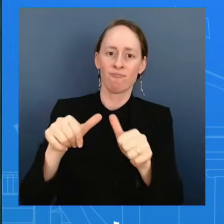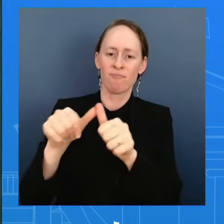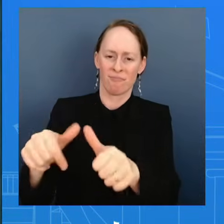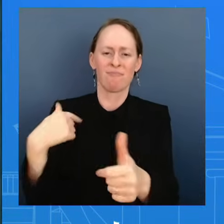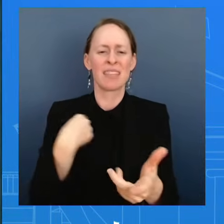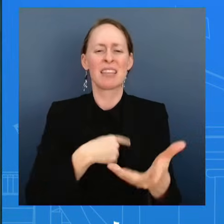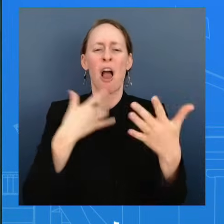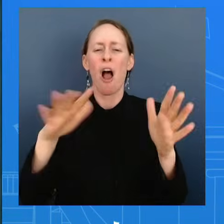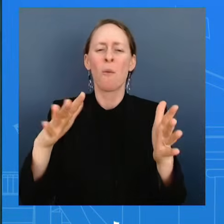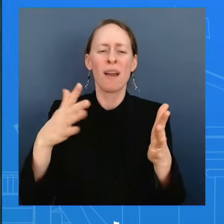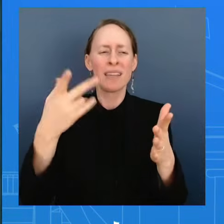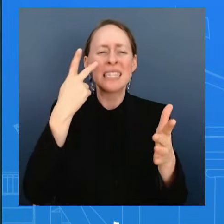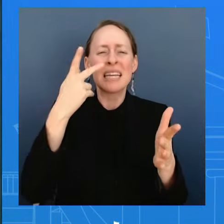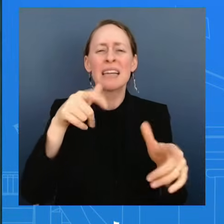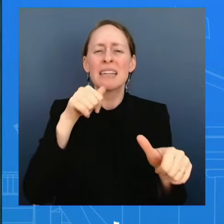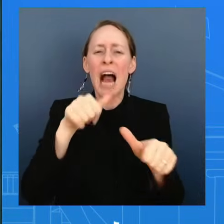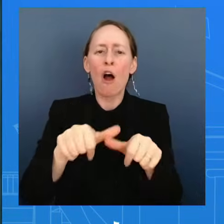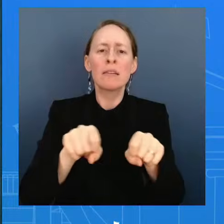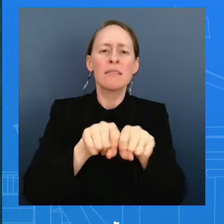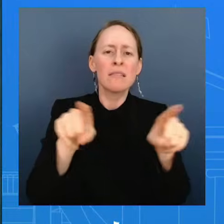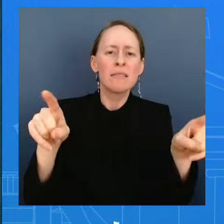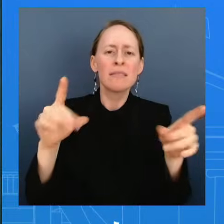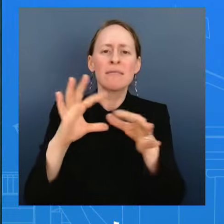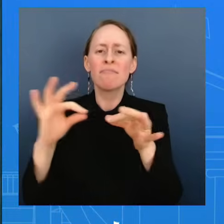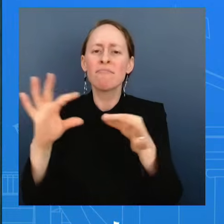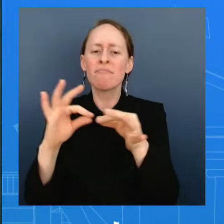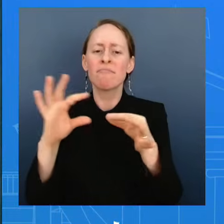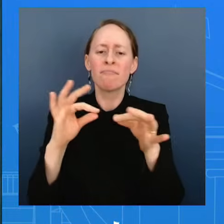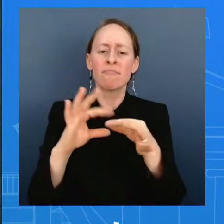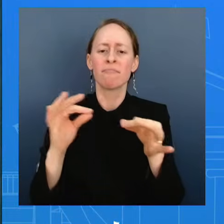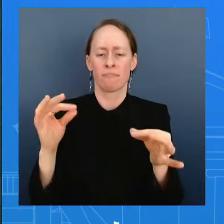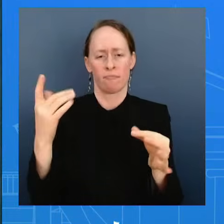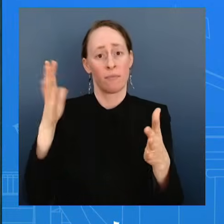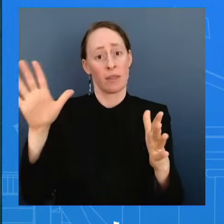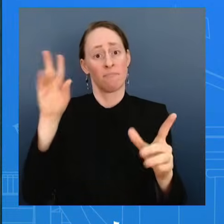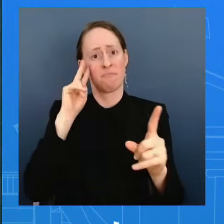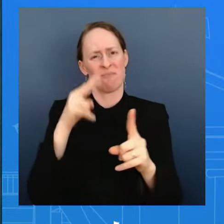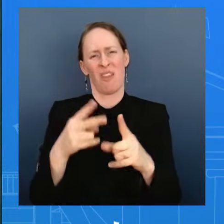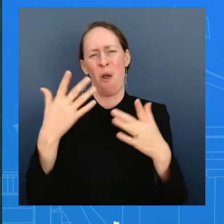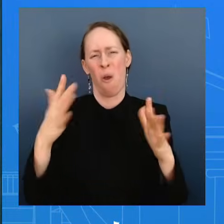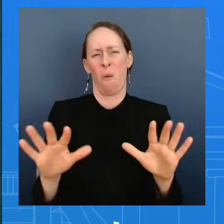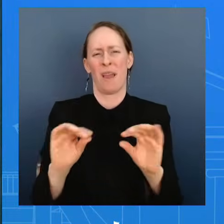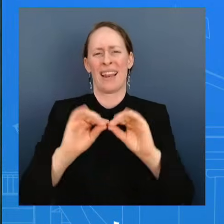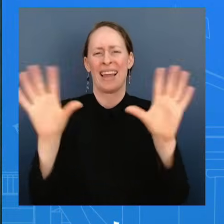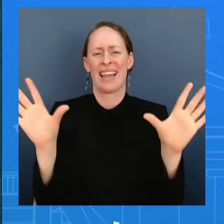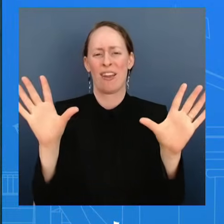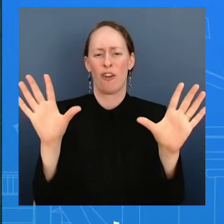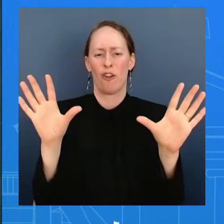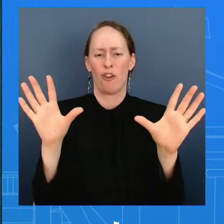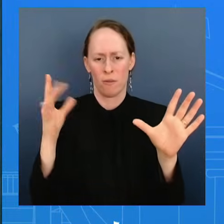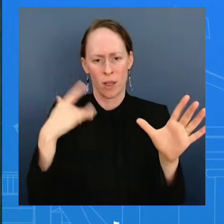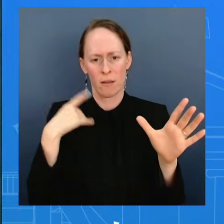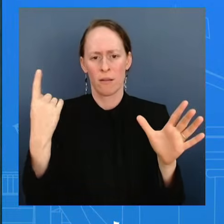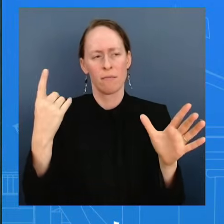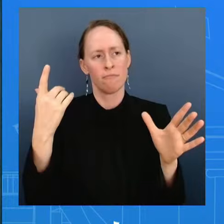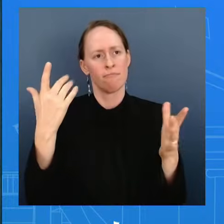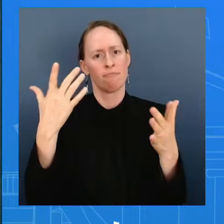Ms. Jean-Pierre: Yeah. The Press: On Iran -- and then I do have a question about Bangladesh because, of course -- Ms. Jean-Pierre: Yeah. The Press: -- it's very timely. But let me start with Iran. Pakistan said at a recent OIC meeting